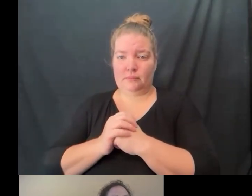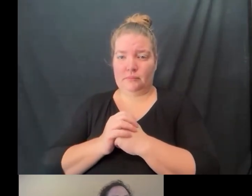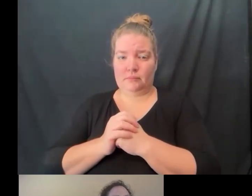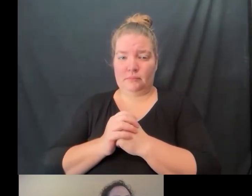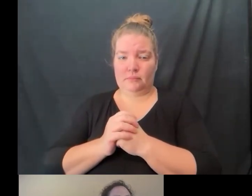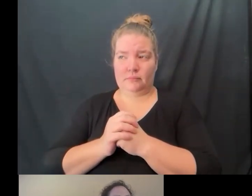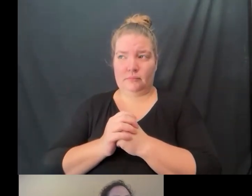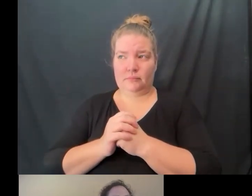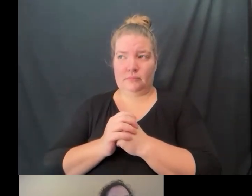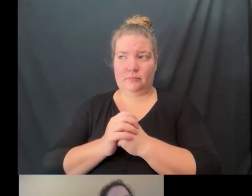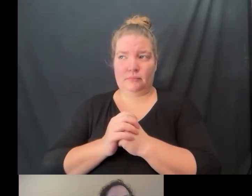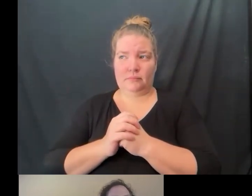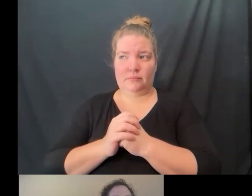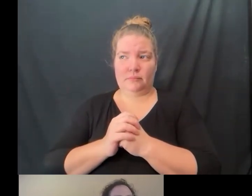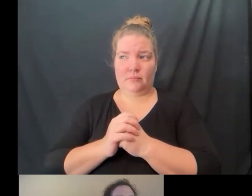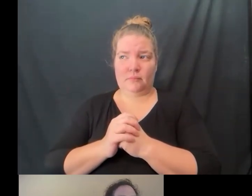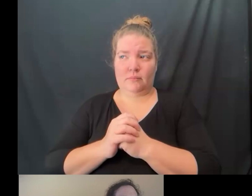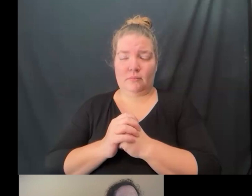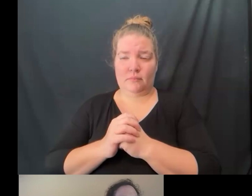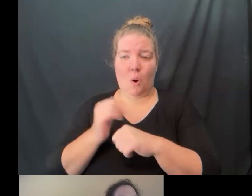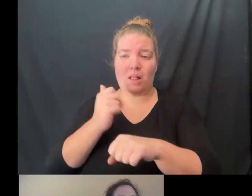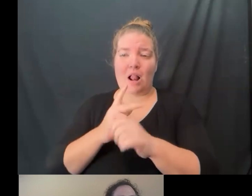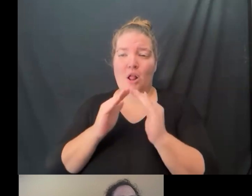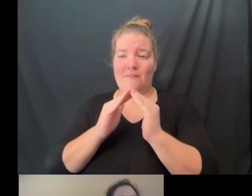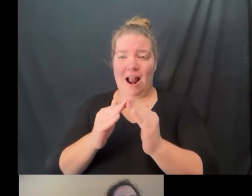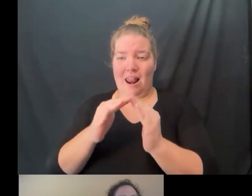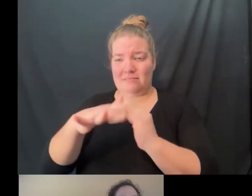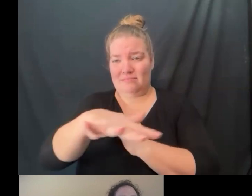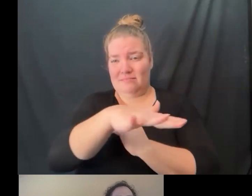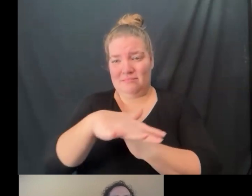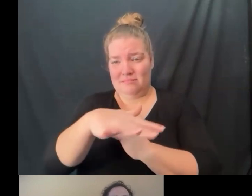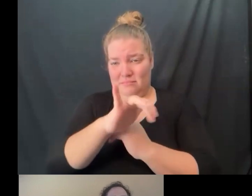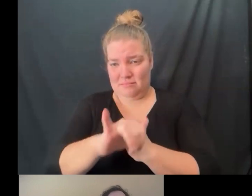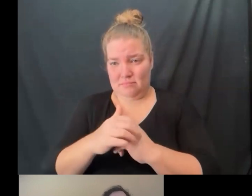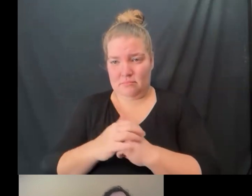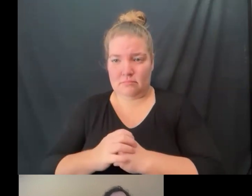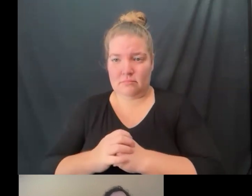Now, I see Christine Holmes is asking, if we're only counting employees within Canada,